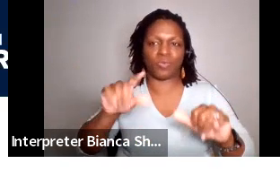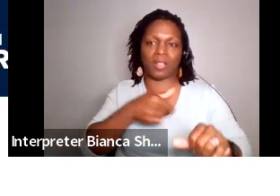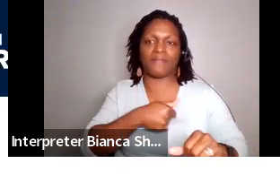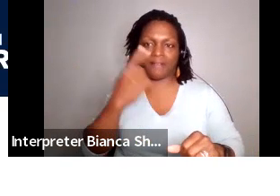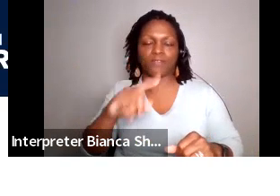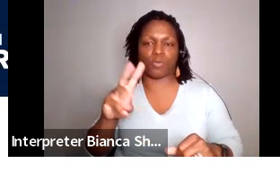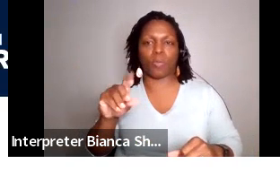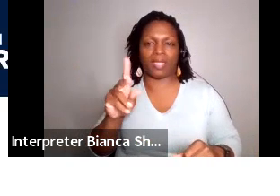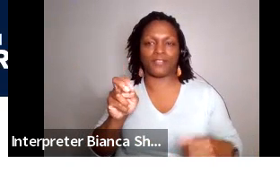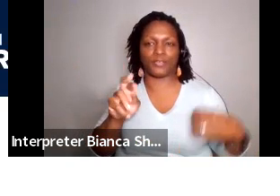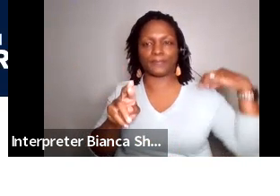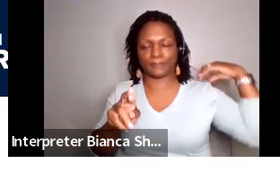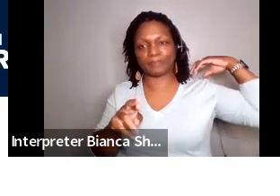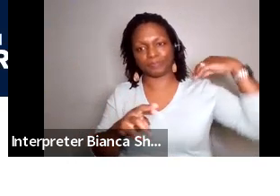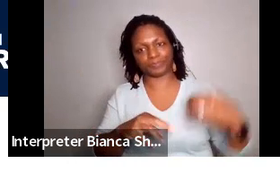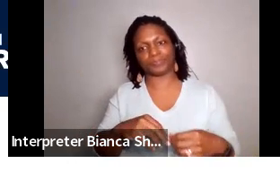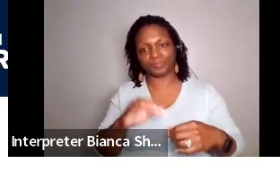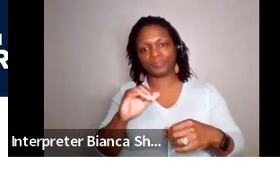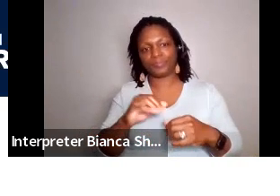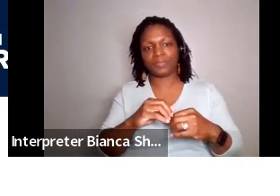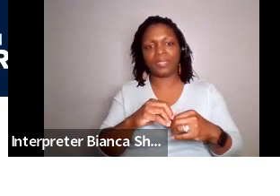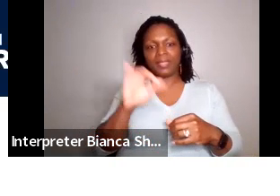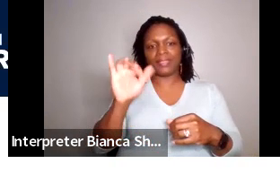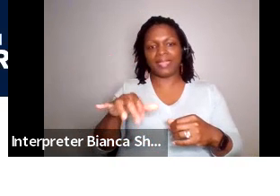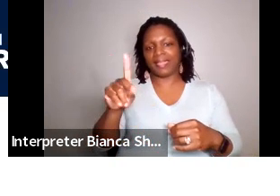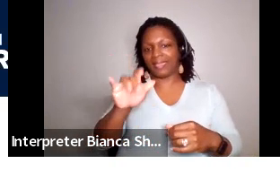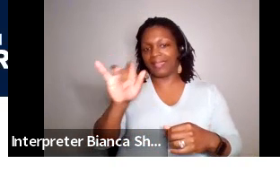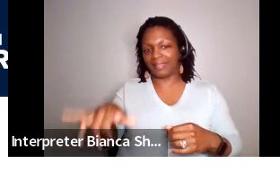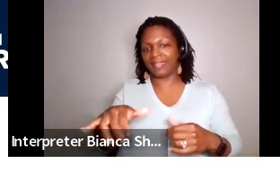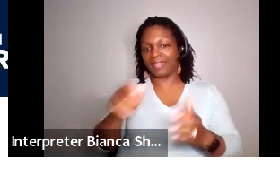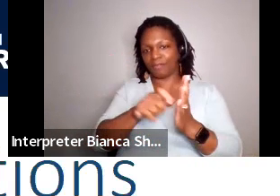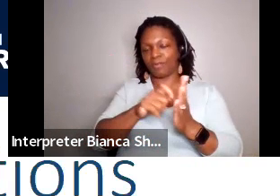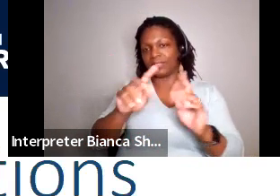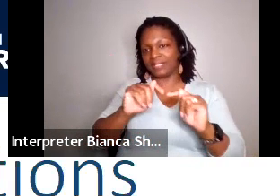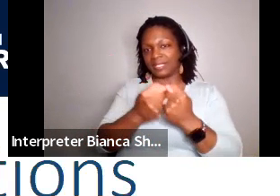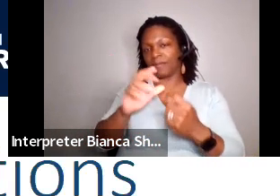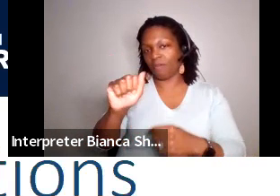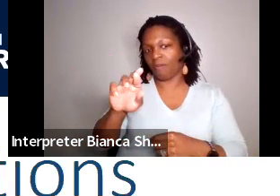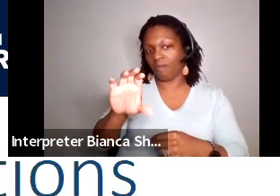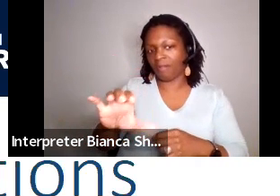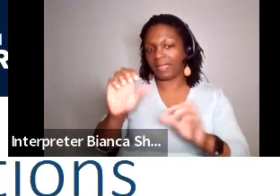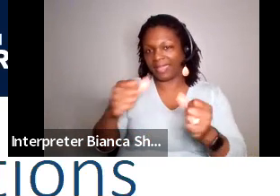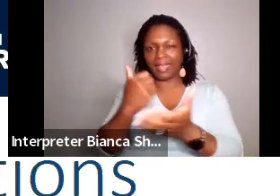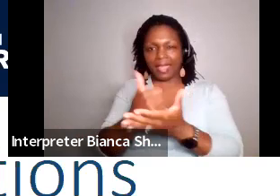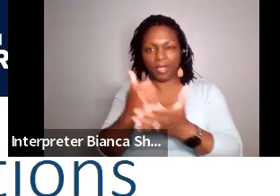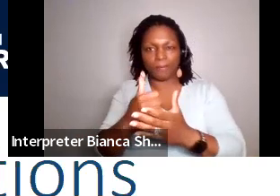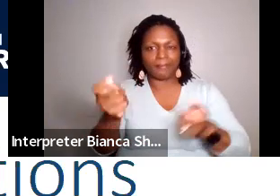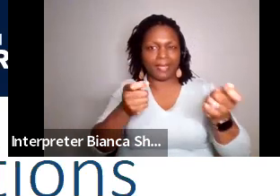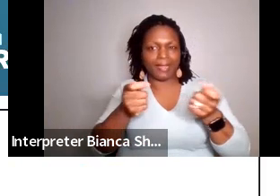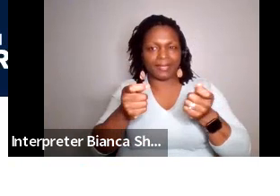Okay, Thank you.